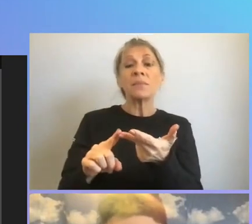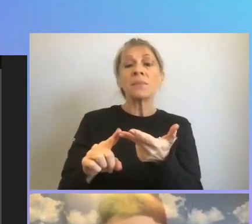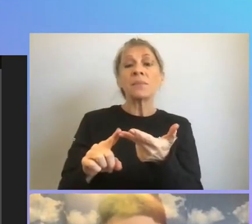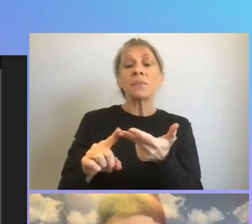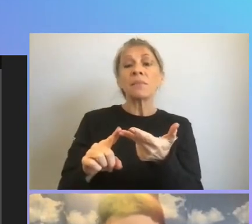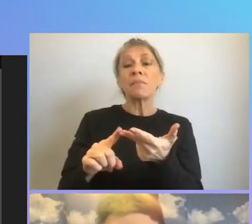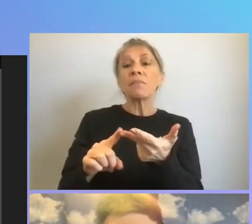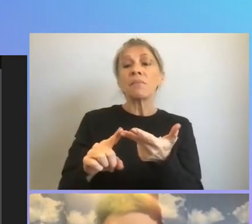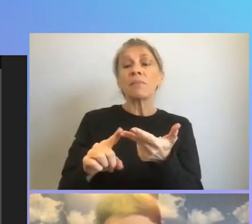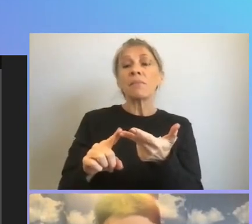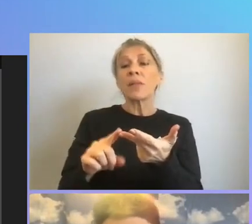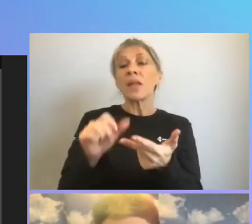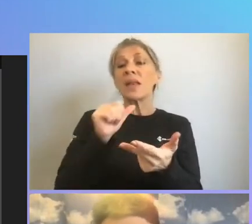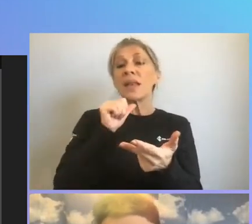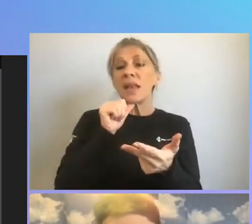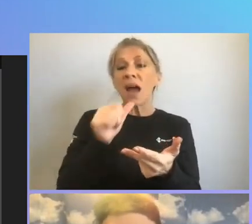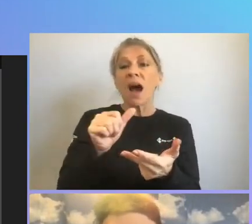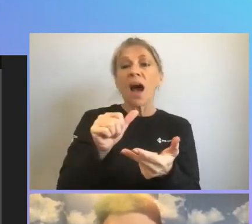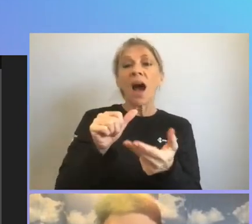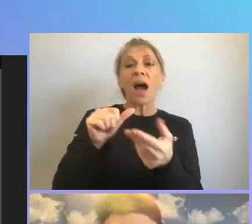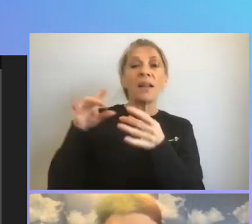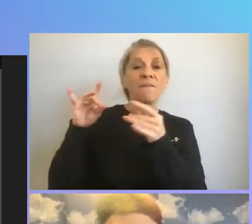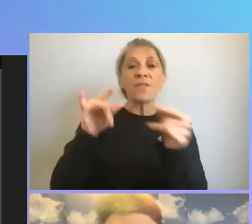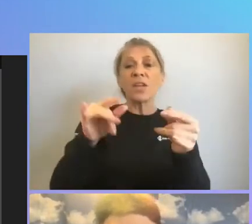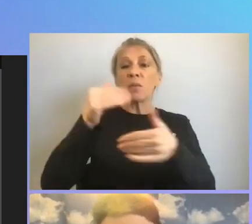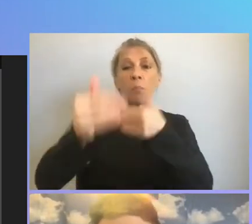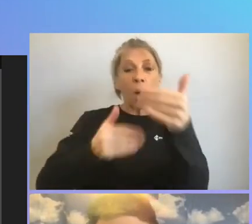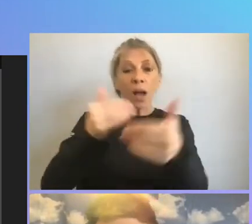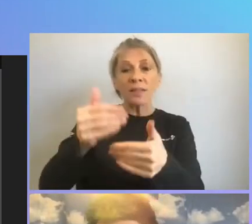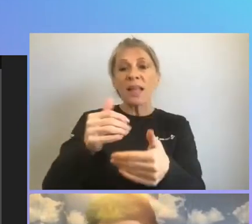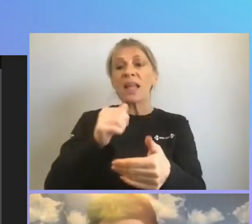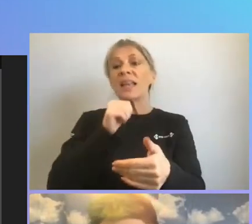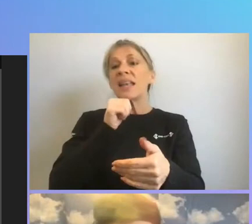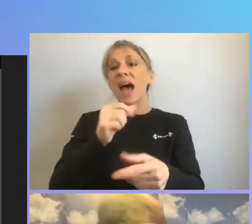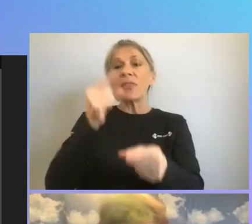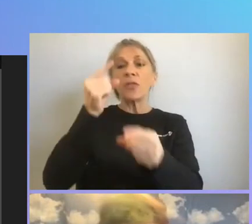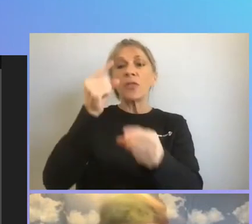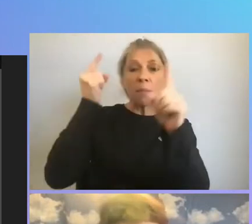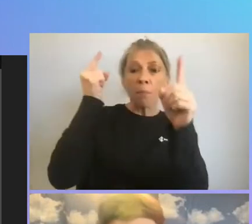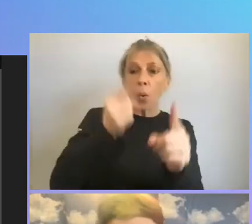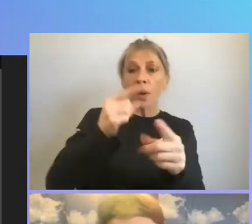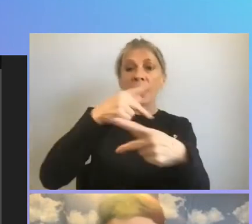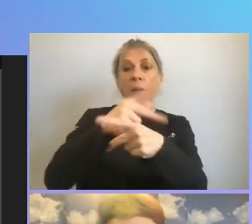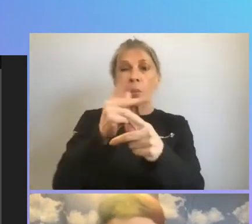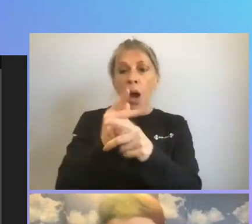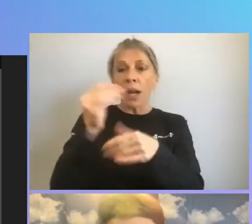efficient processes, not the right point in the product